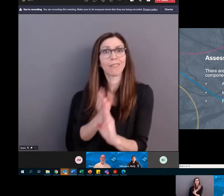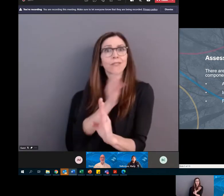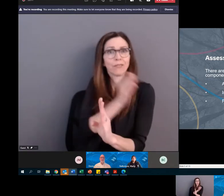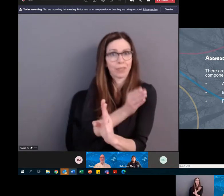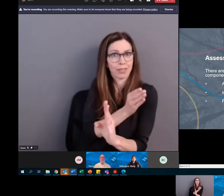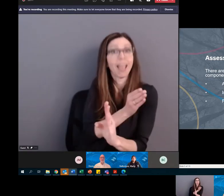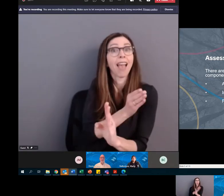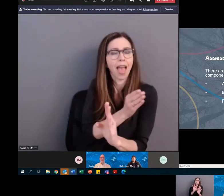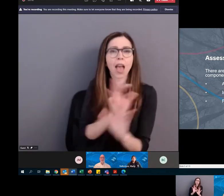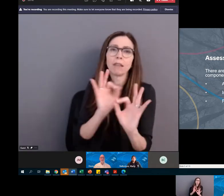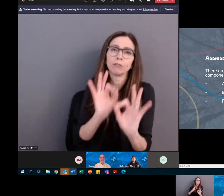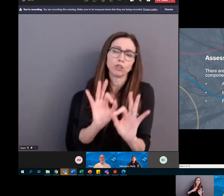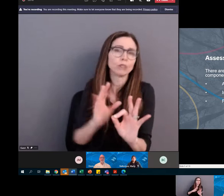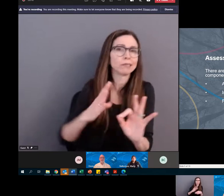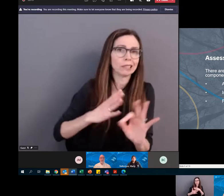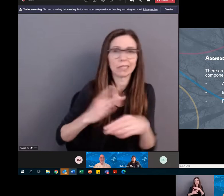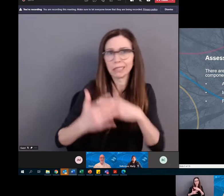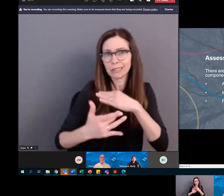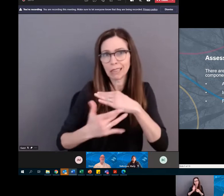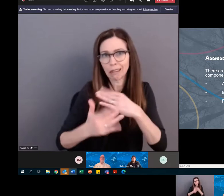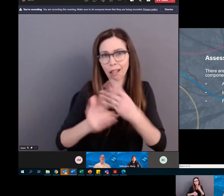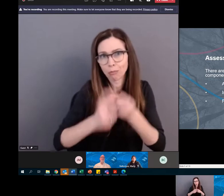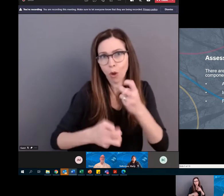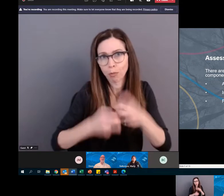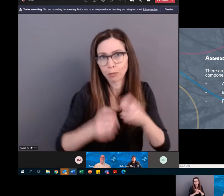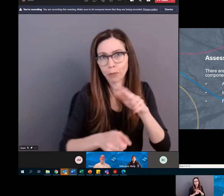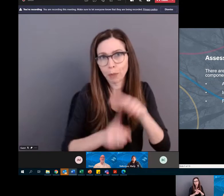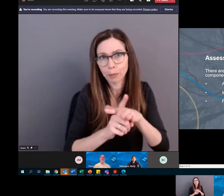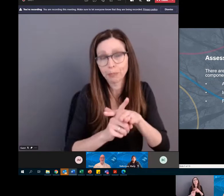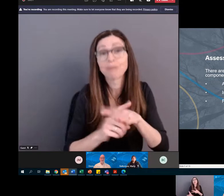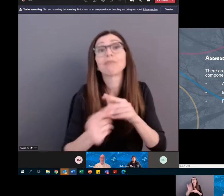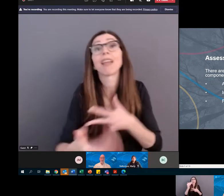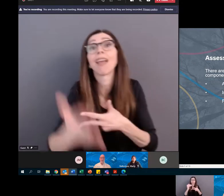assessment criterion.